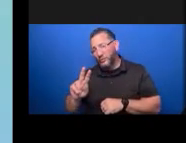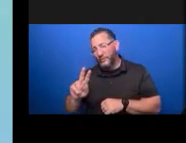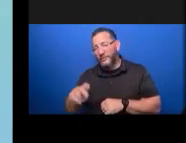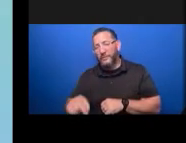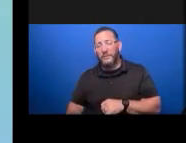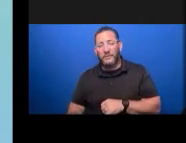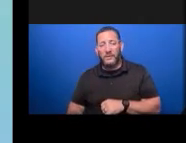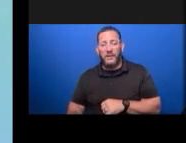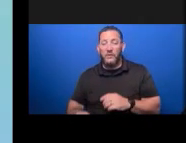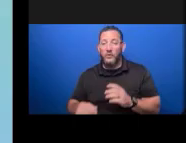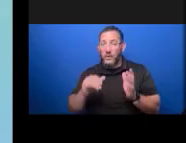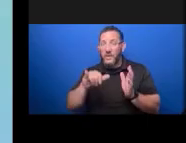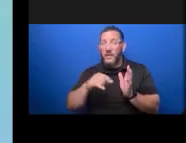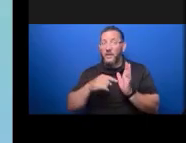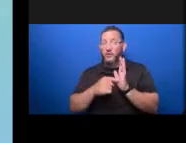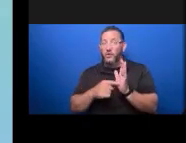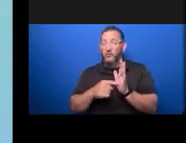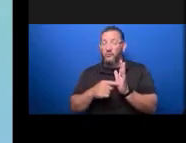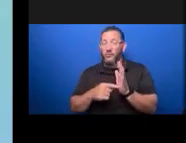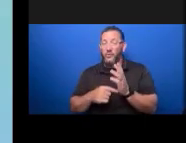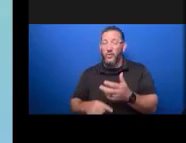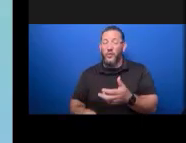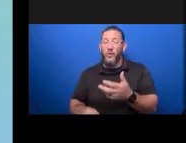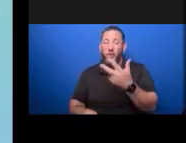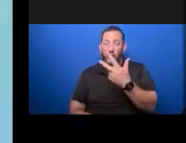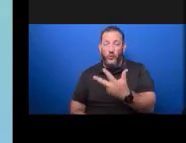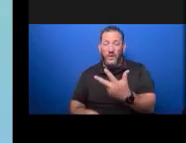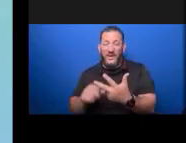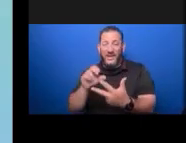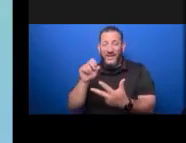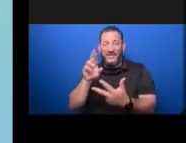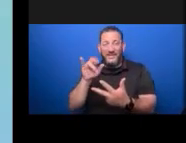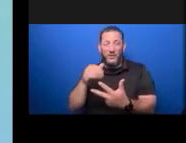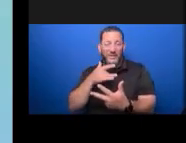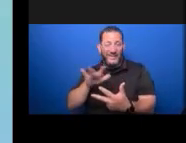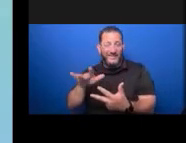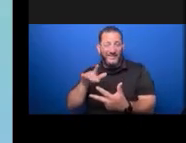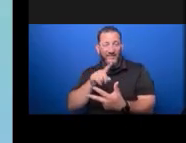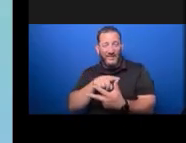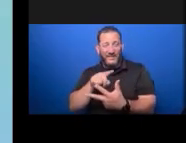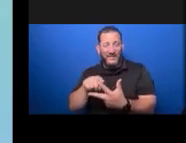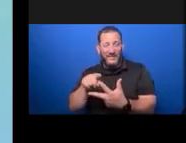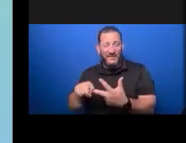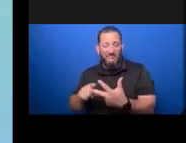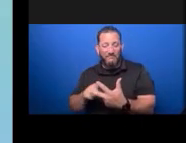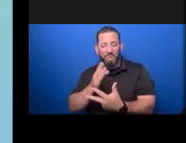it showed three sensory sensitivities in three areas of